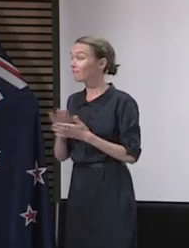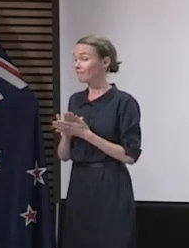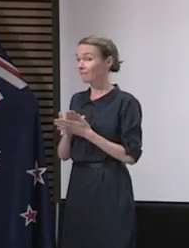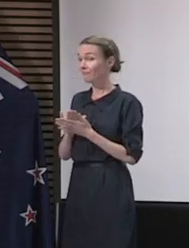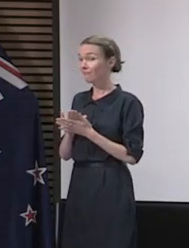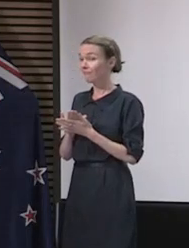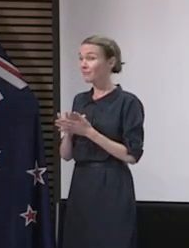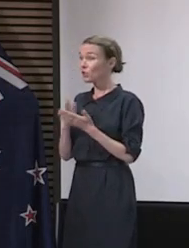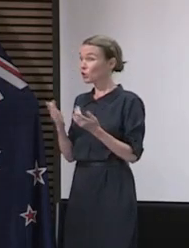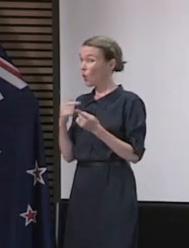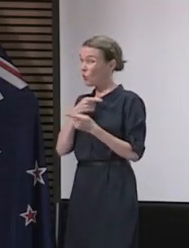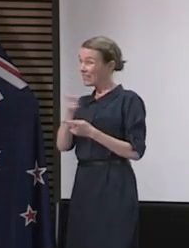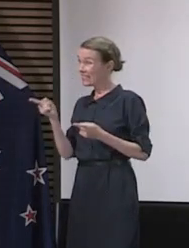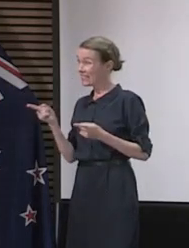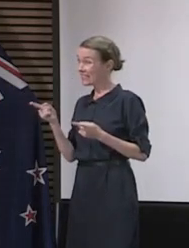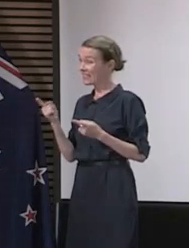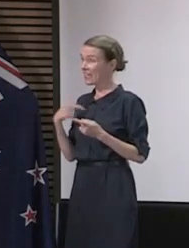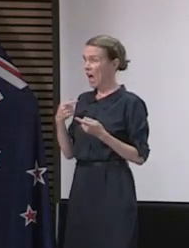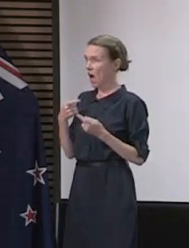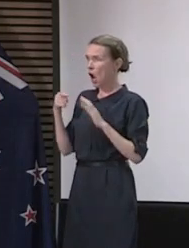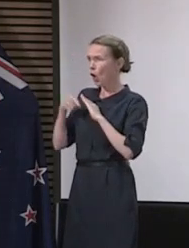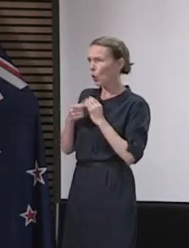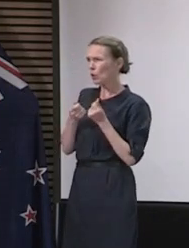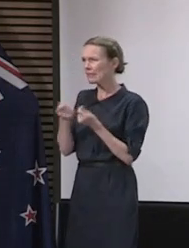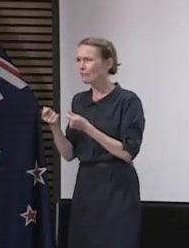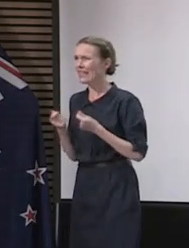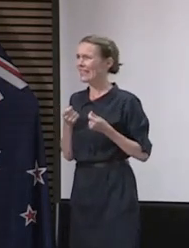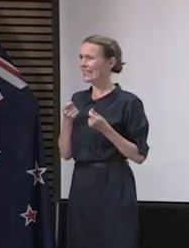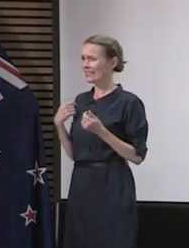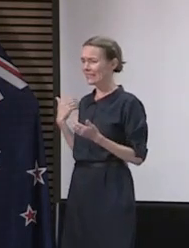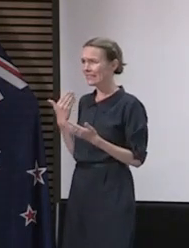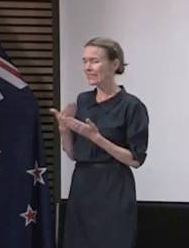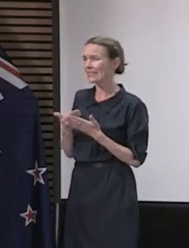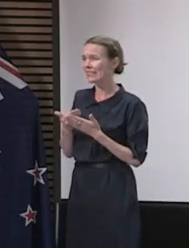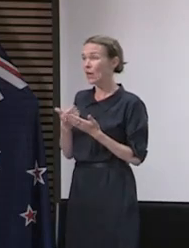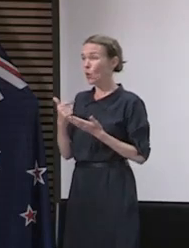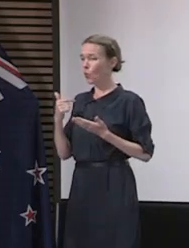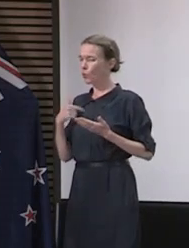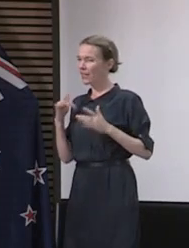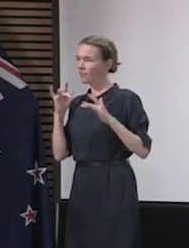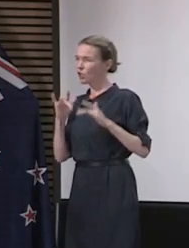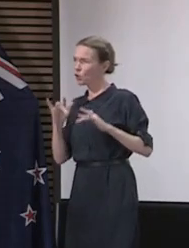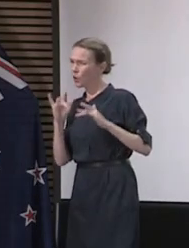healthcare - is that we haven't plead moves -- made moves to reimbursed lost